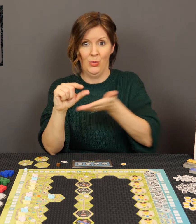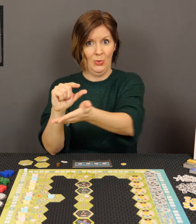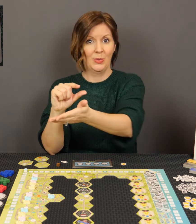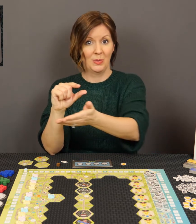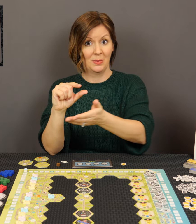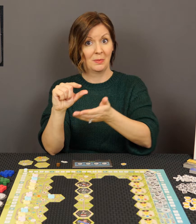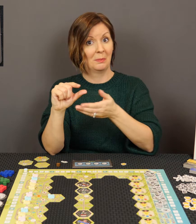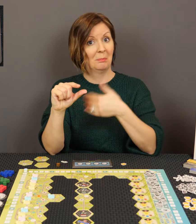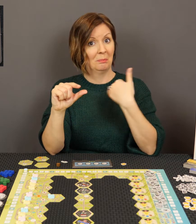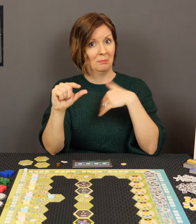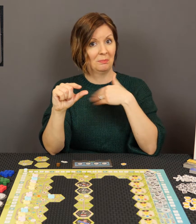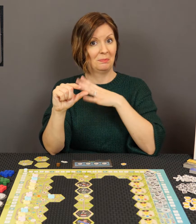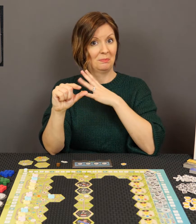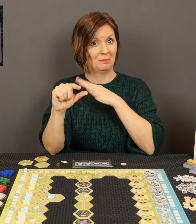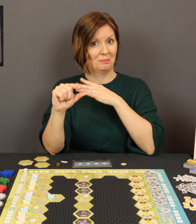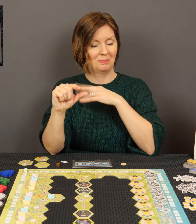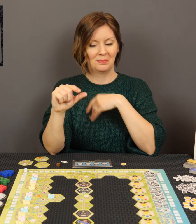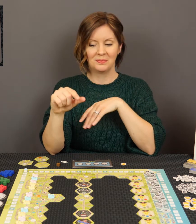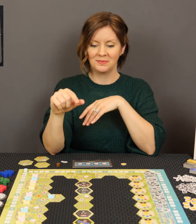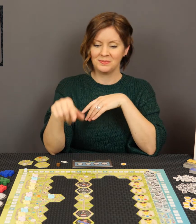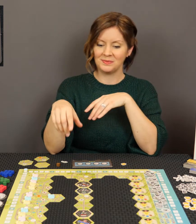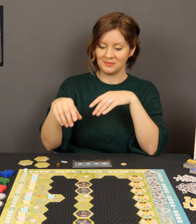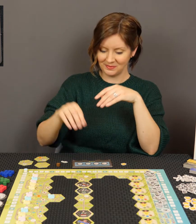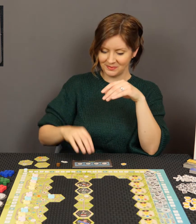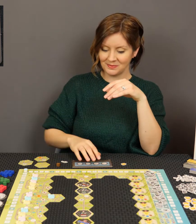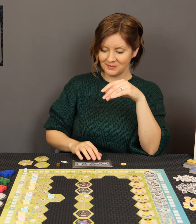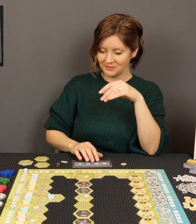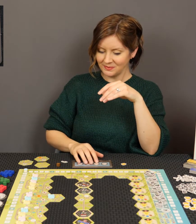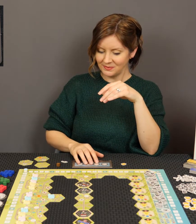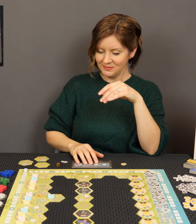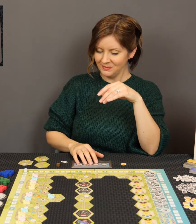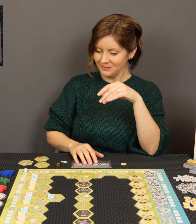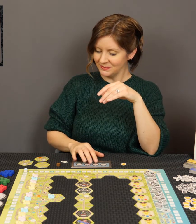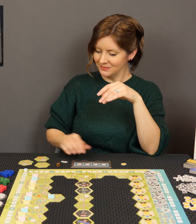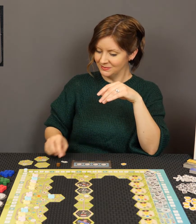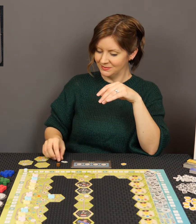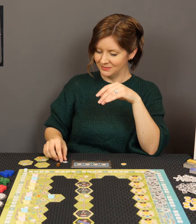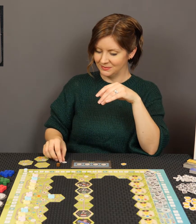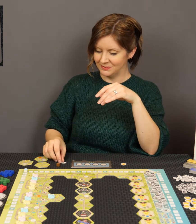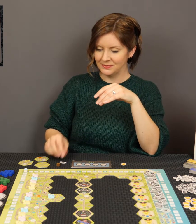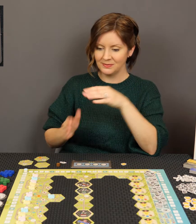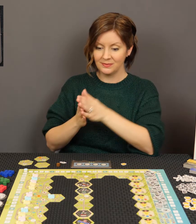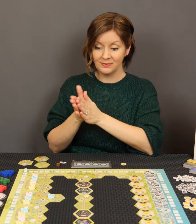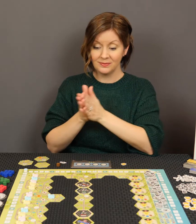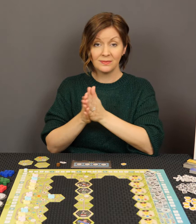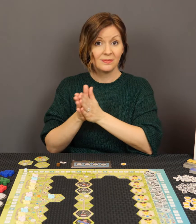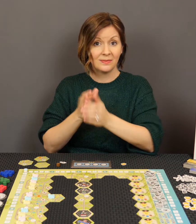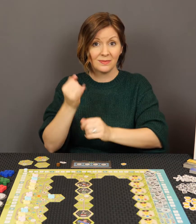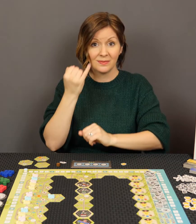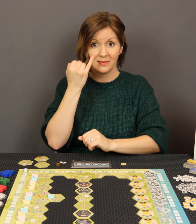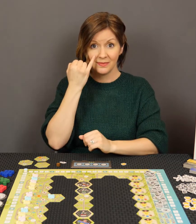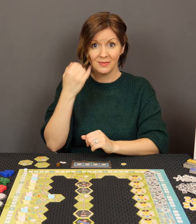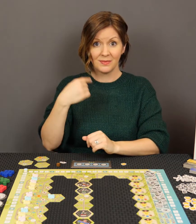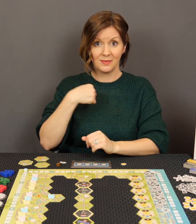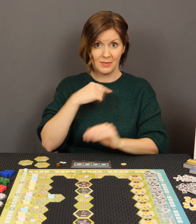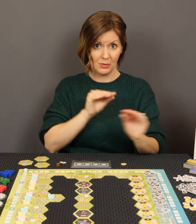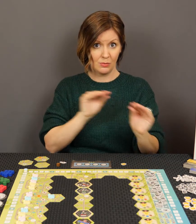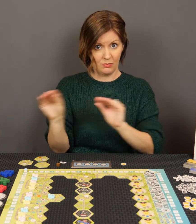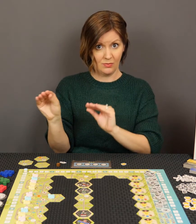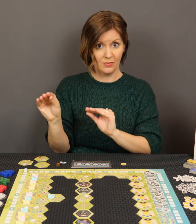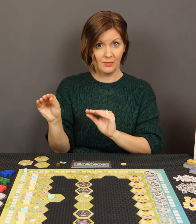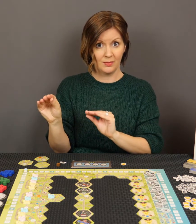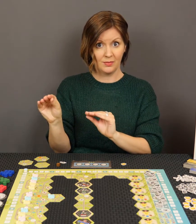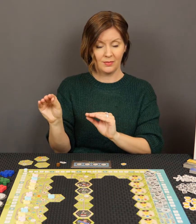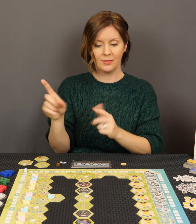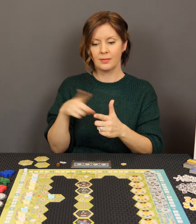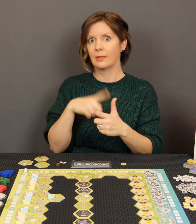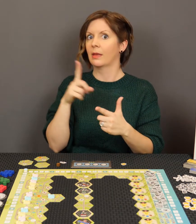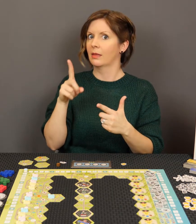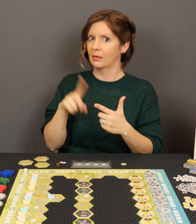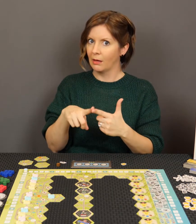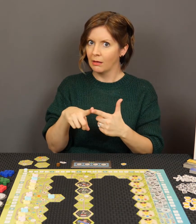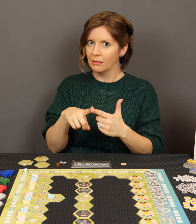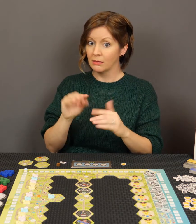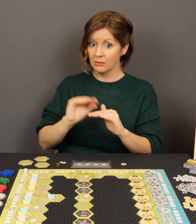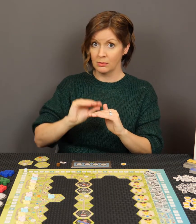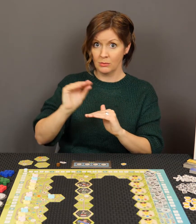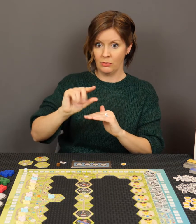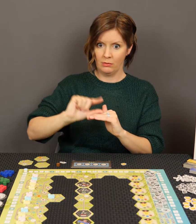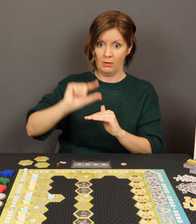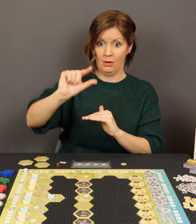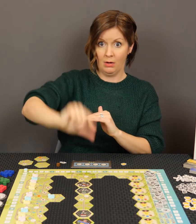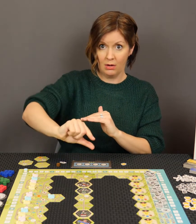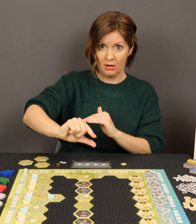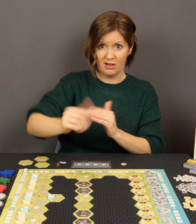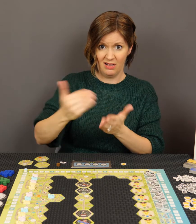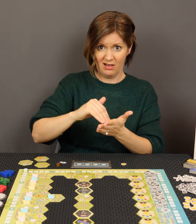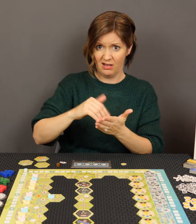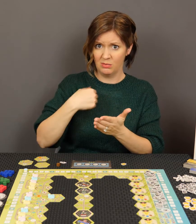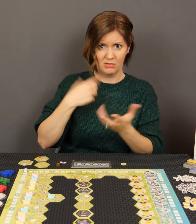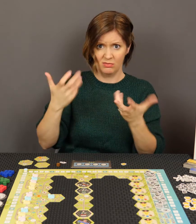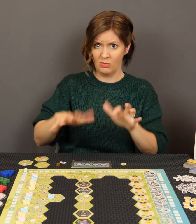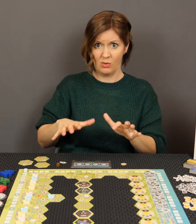So you can move through other trains.